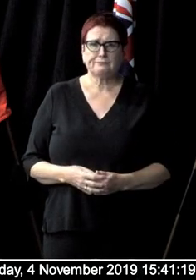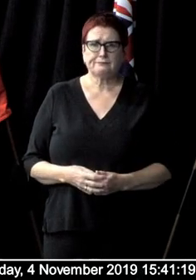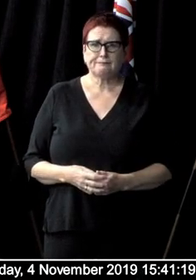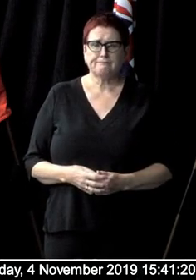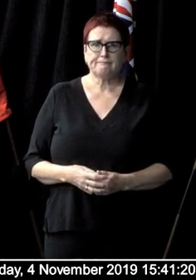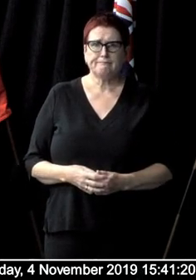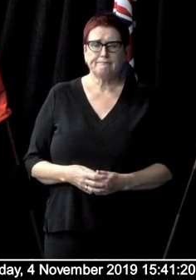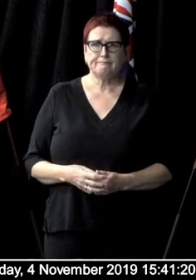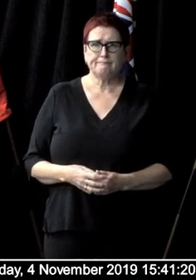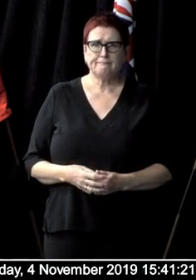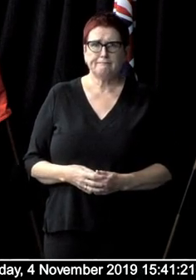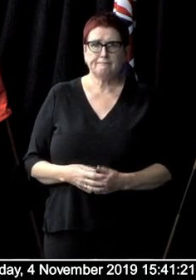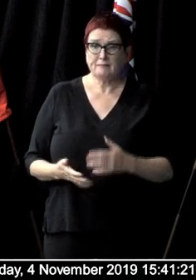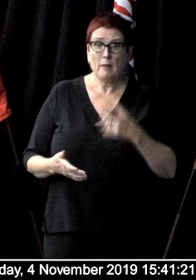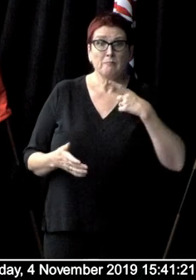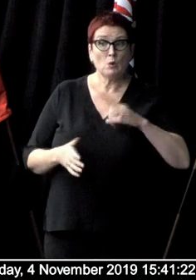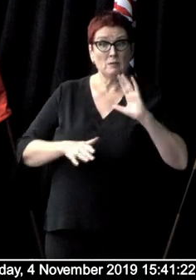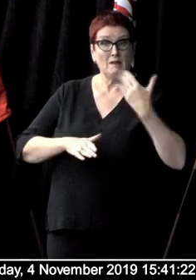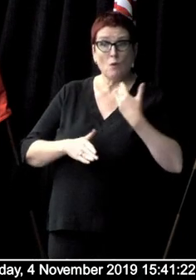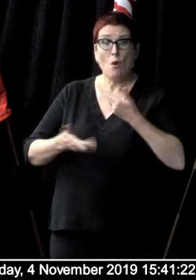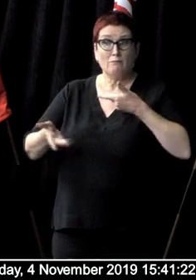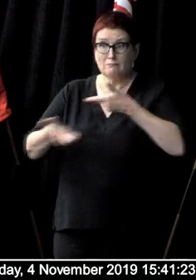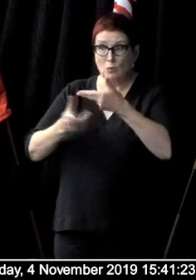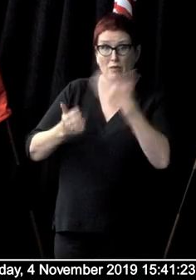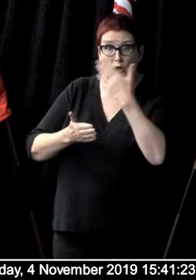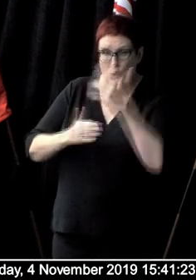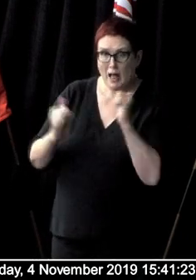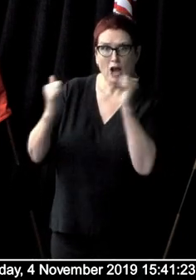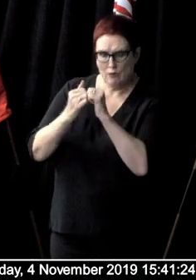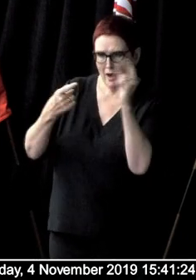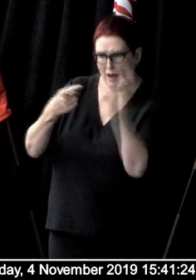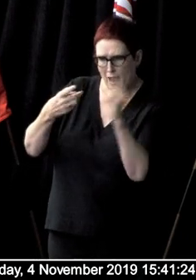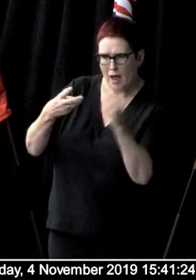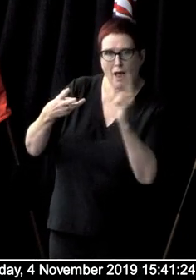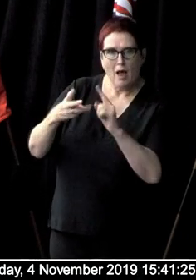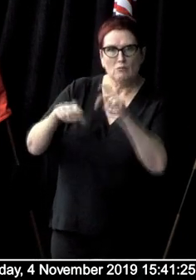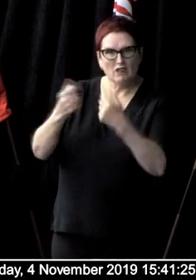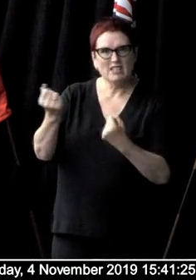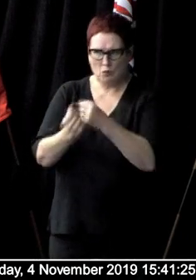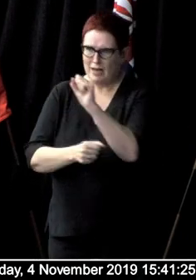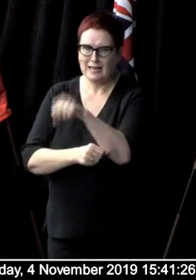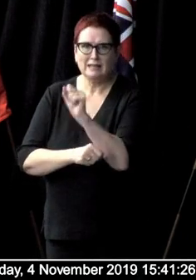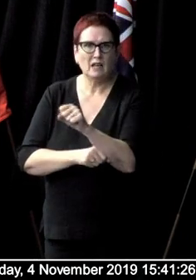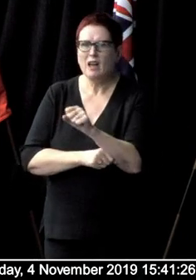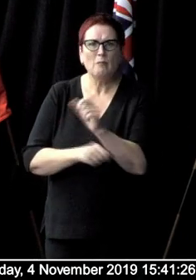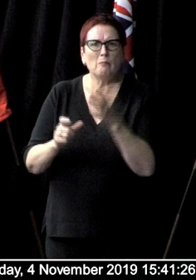have been agreed to have been put in place and the child is kind of bearing the costs of those supports not being in place.